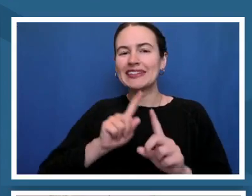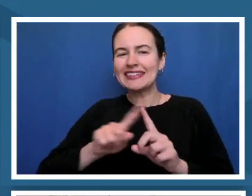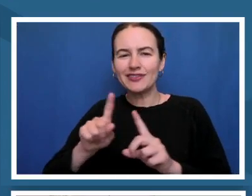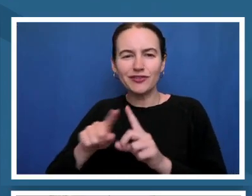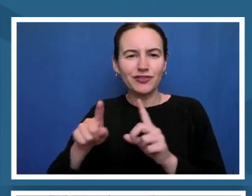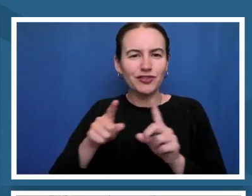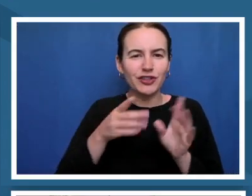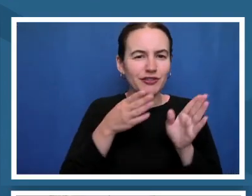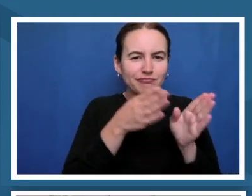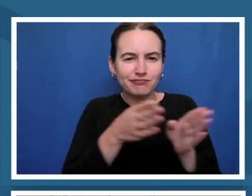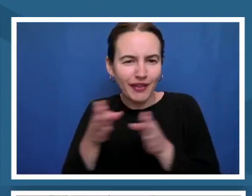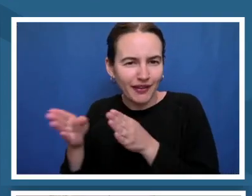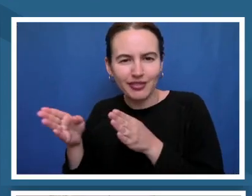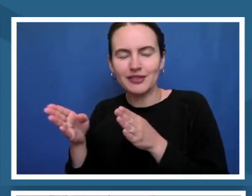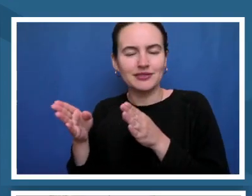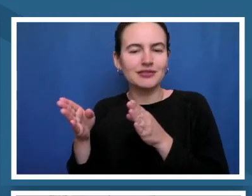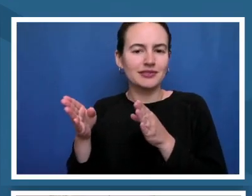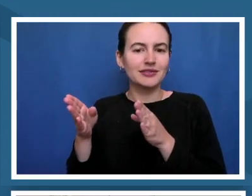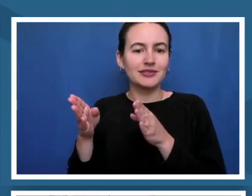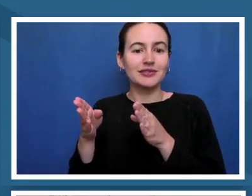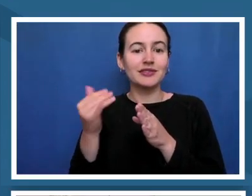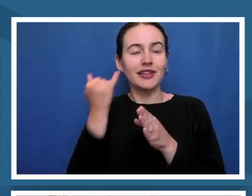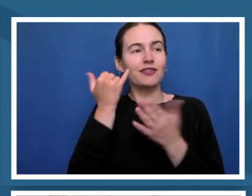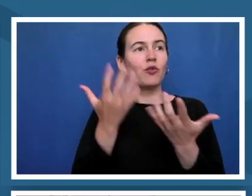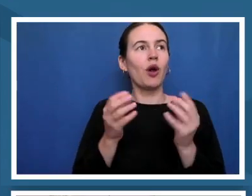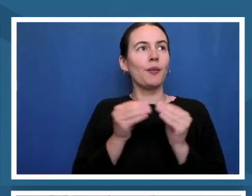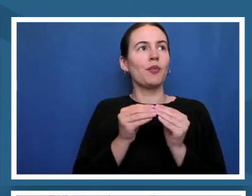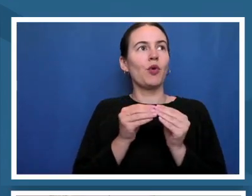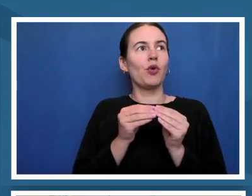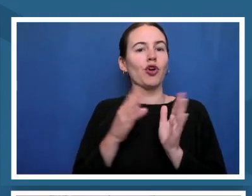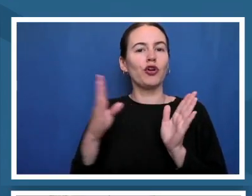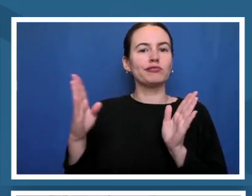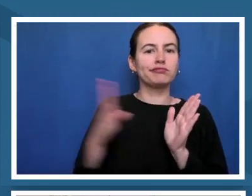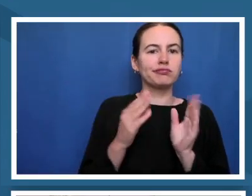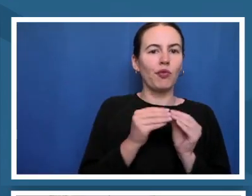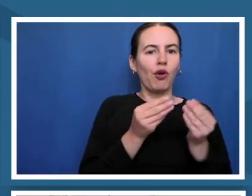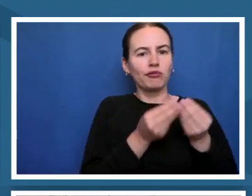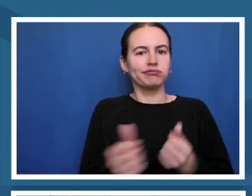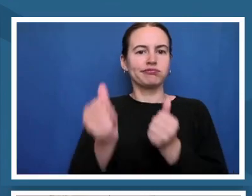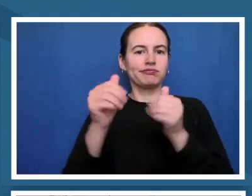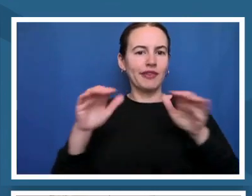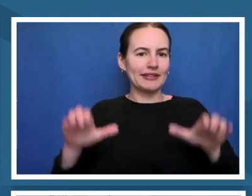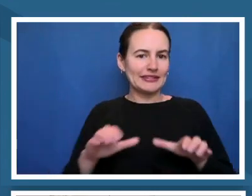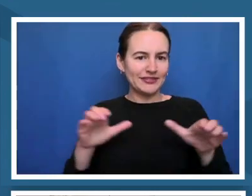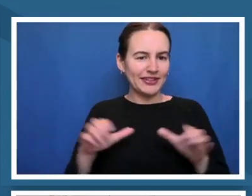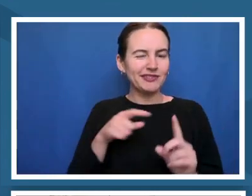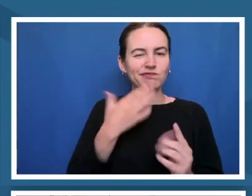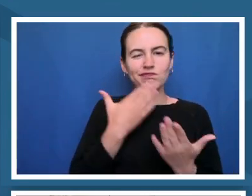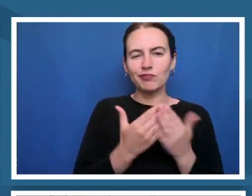you wanted to streamline or shorten the activity this is a good way to go about it if you